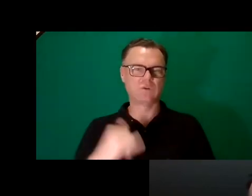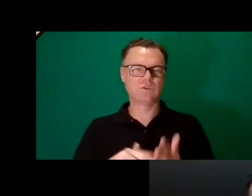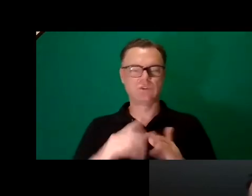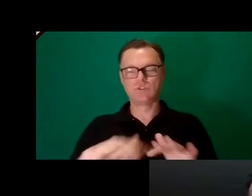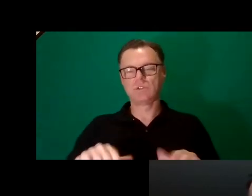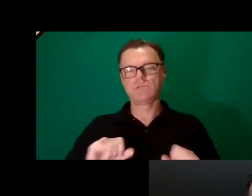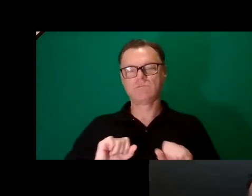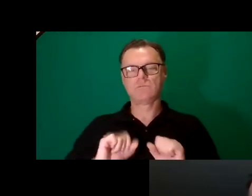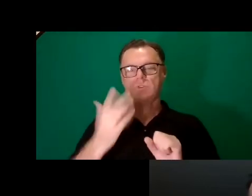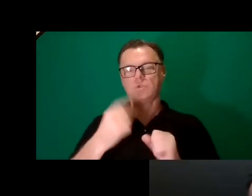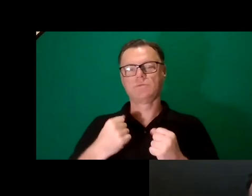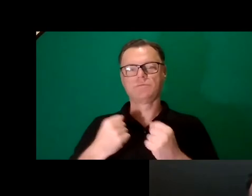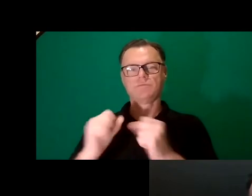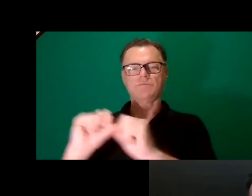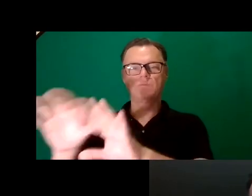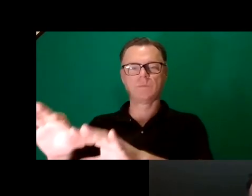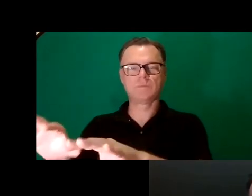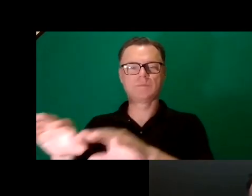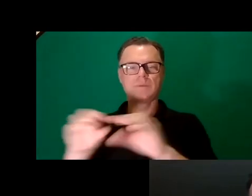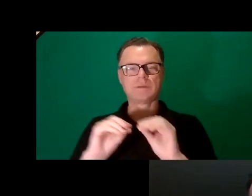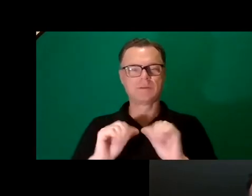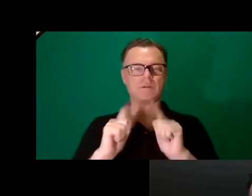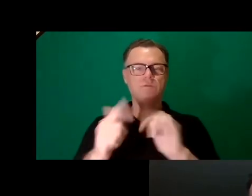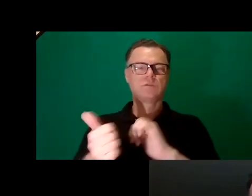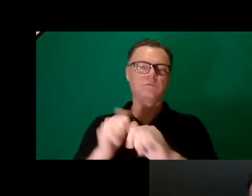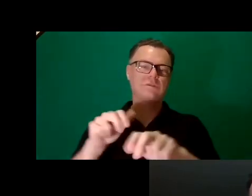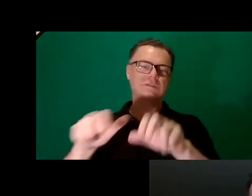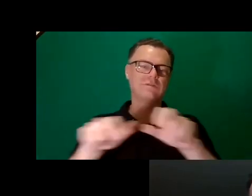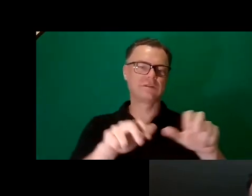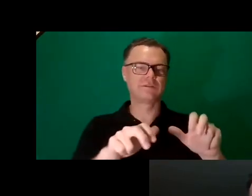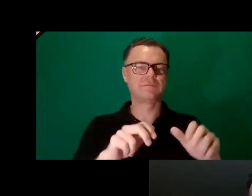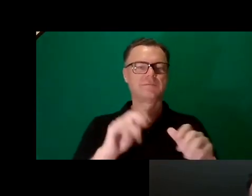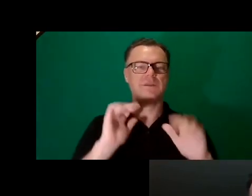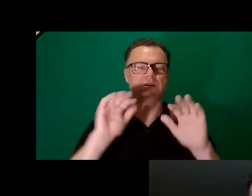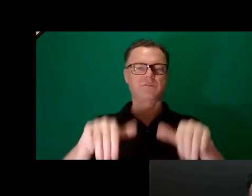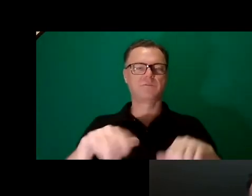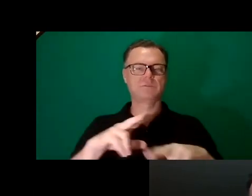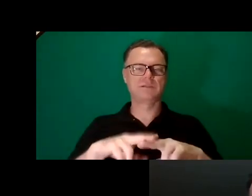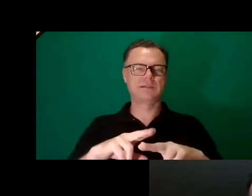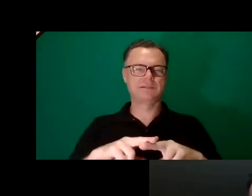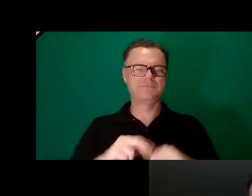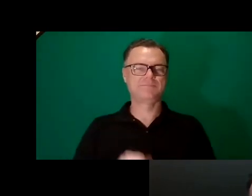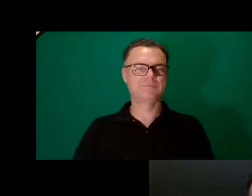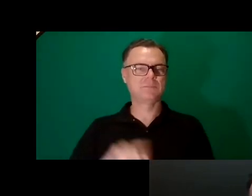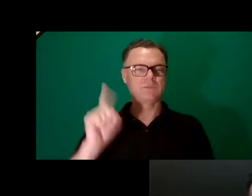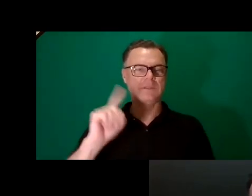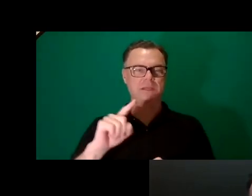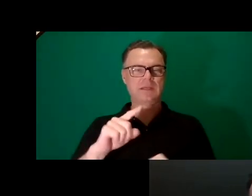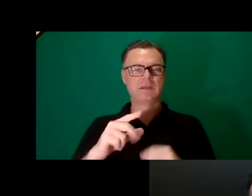them up, attend all their sporting activities, and just be a home dad. Today, along with Learn